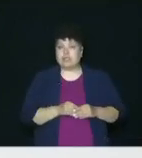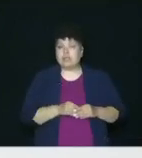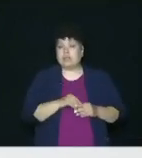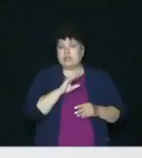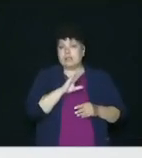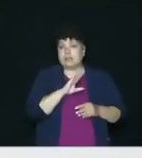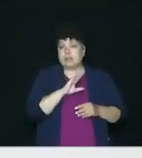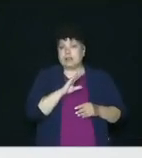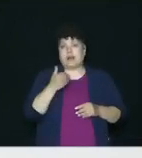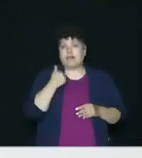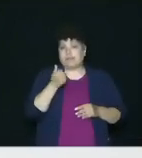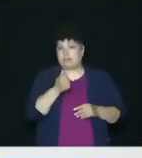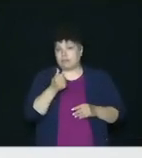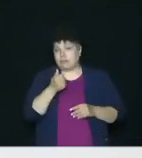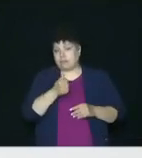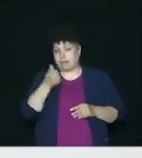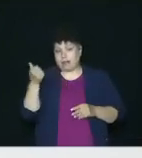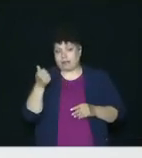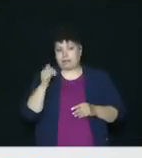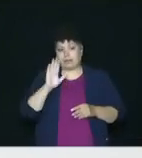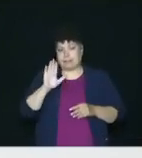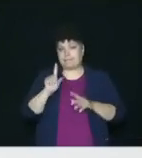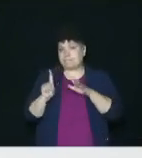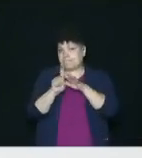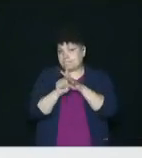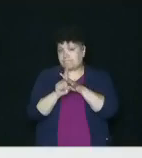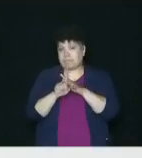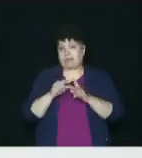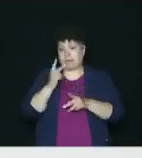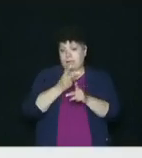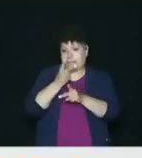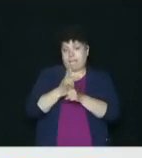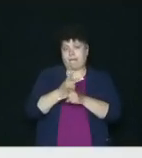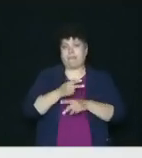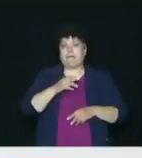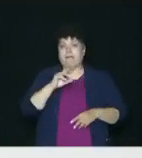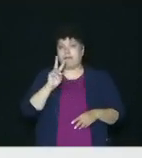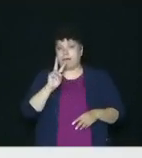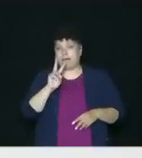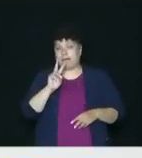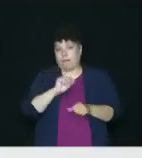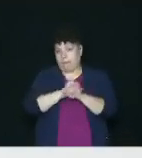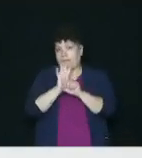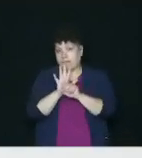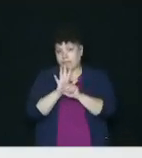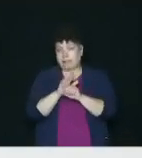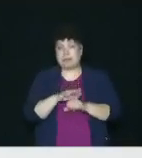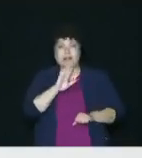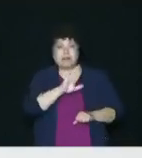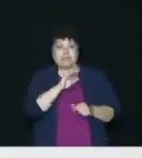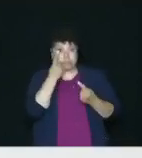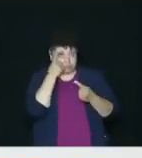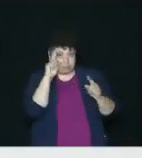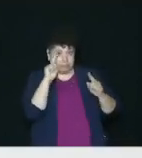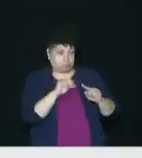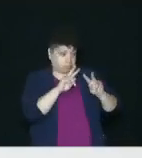CLINICAL TRIALS WERE PERFORMED